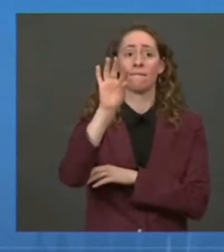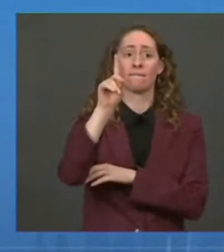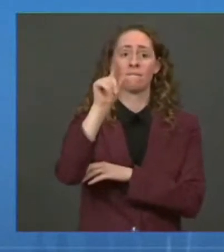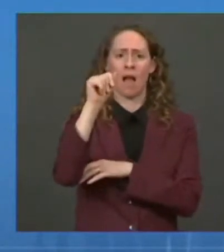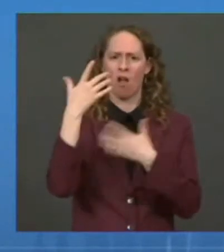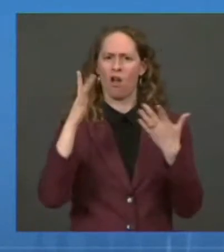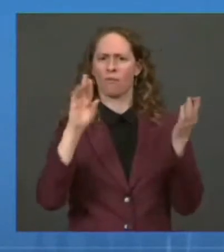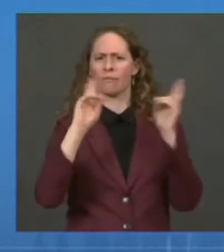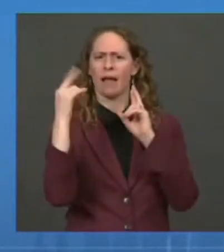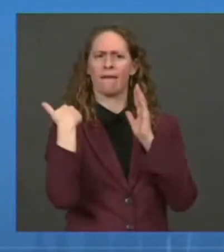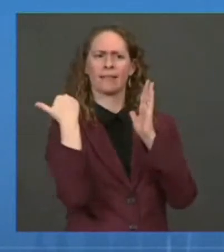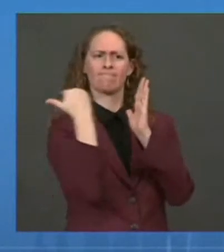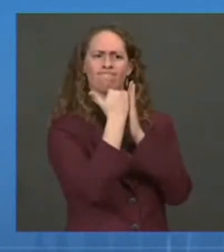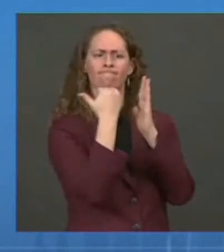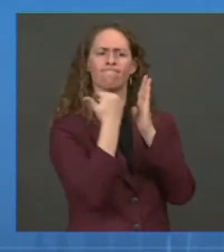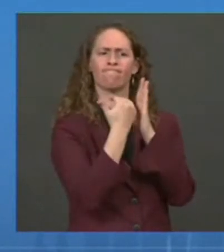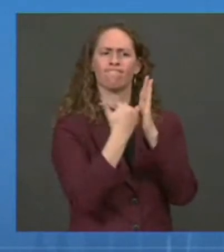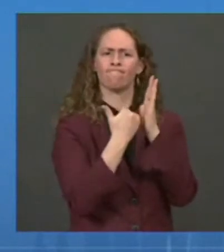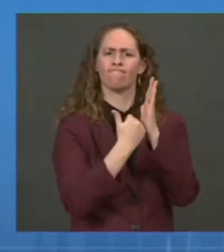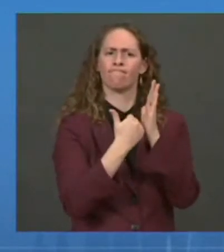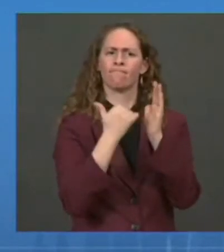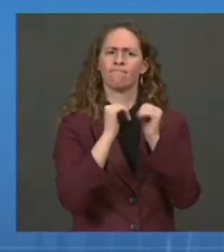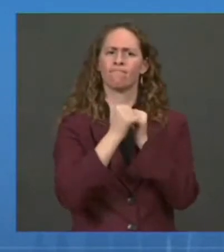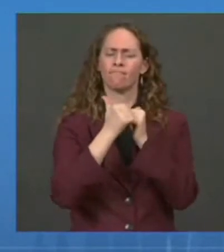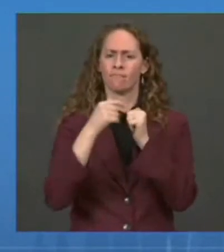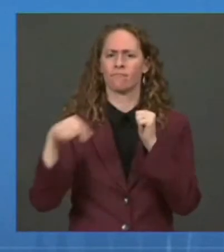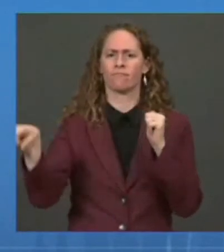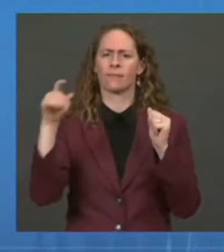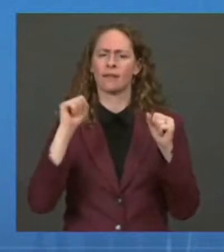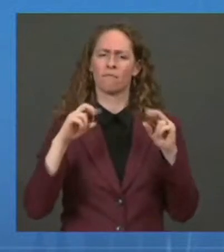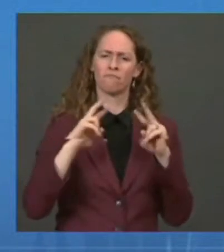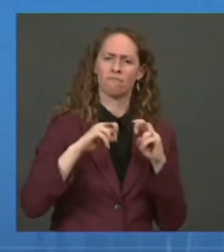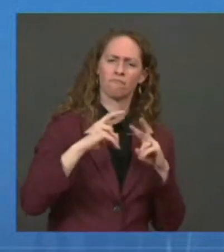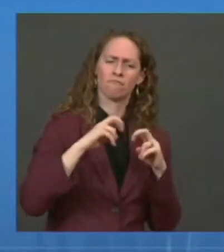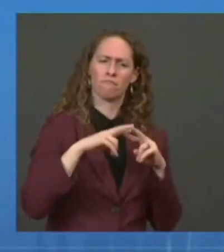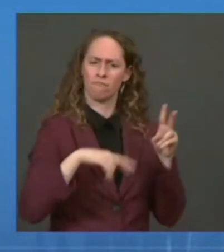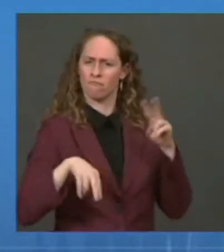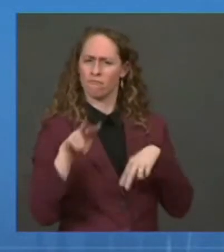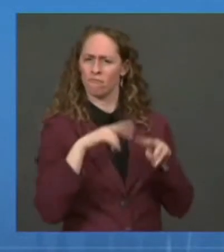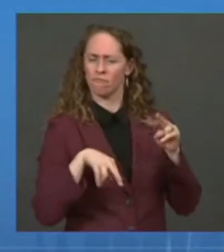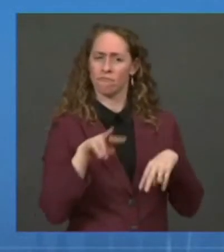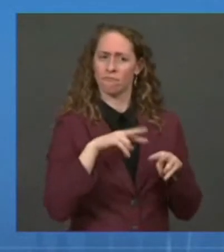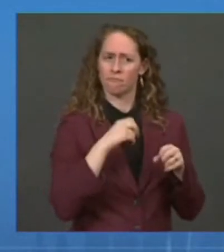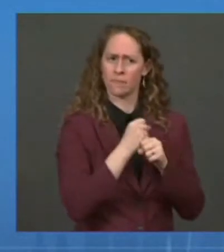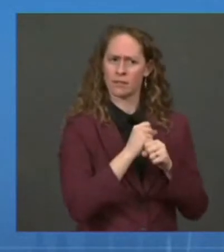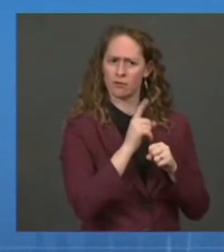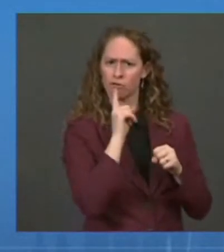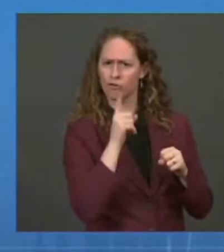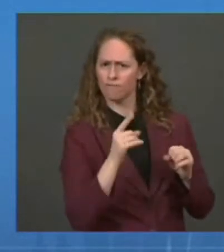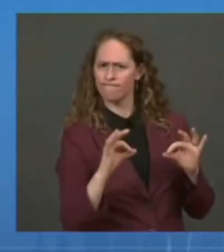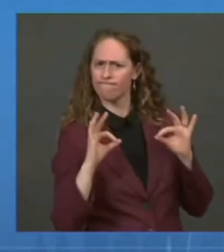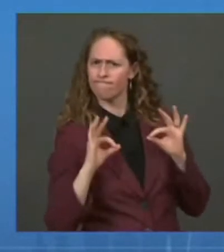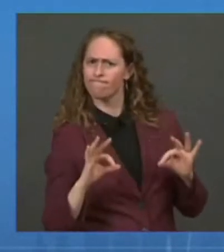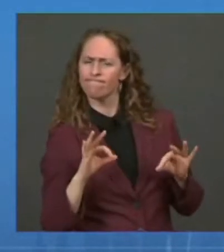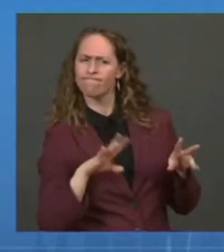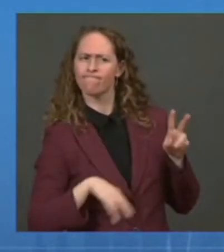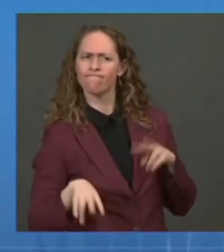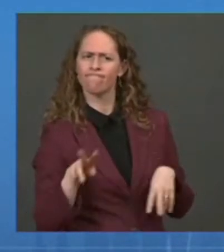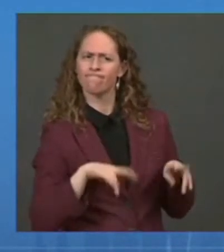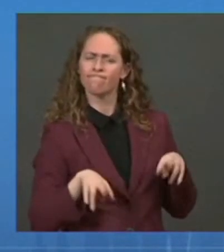FDA HAS LAID OUT GUIDANCE TO UNDERSTAND HOW THE AGENCY WILL